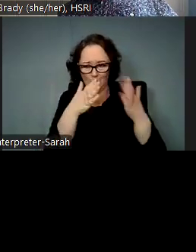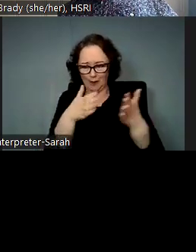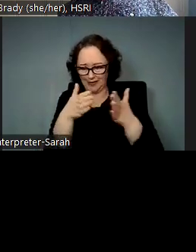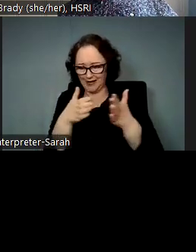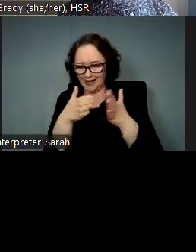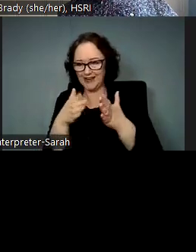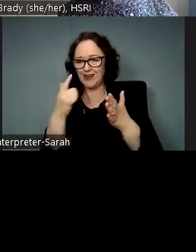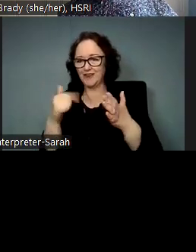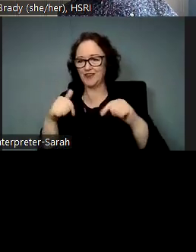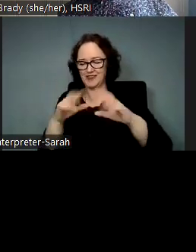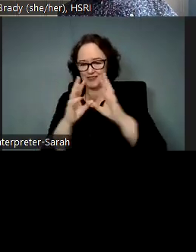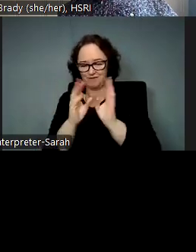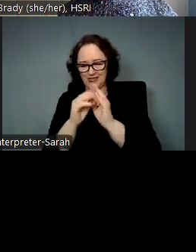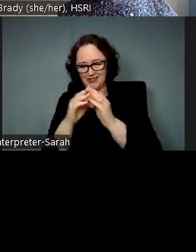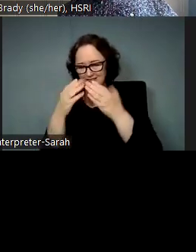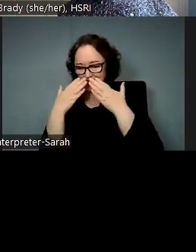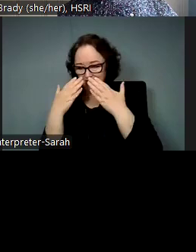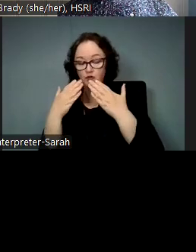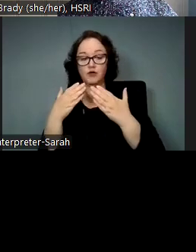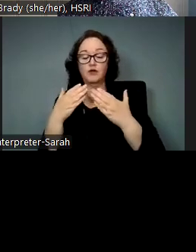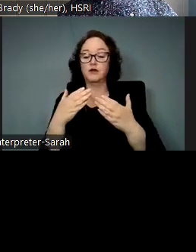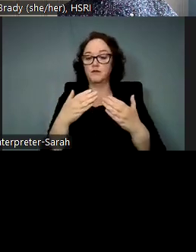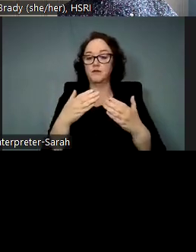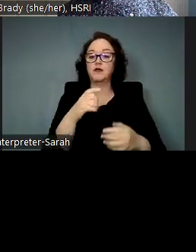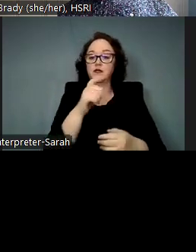will make the recording, the PowerPoint, and transcript